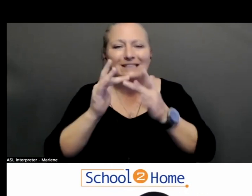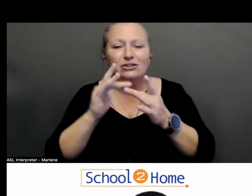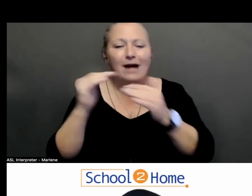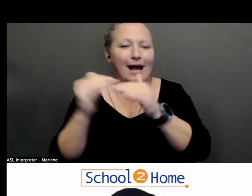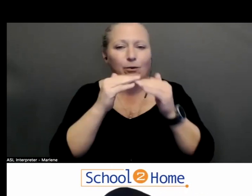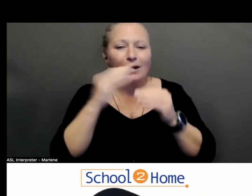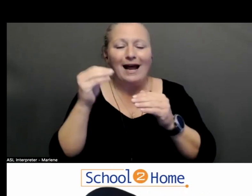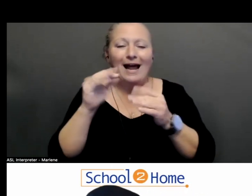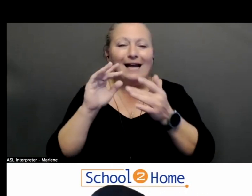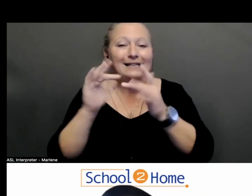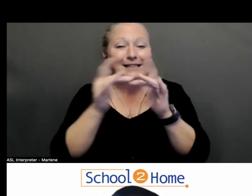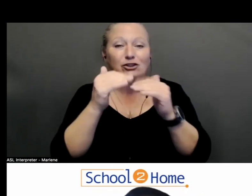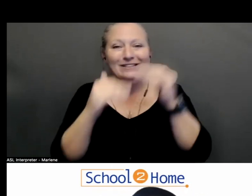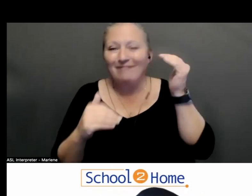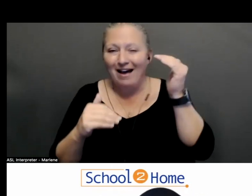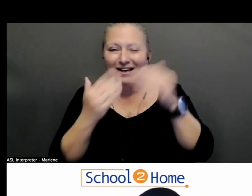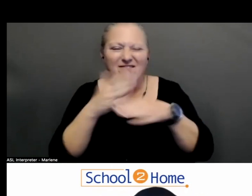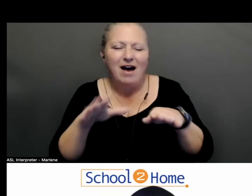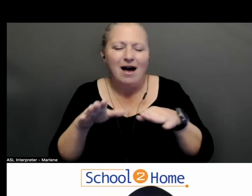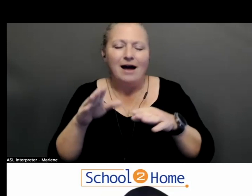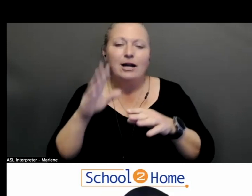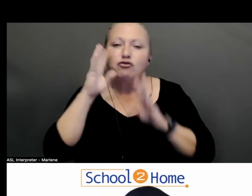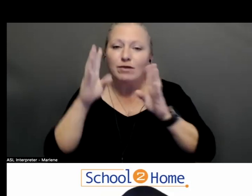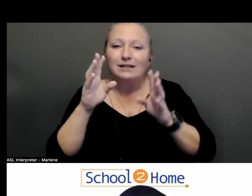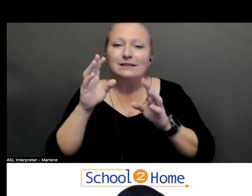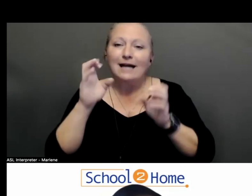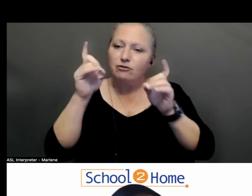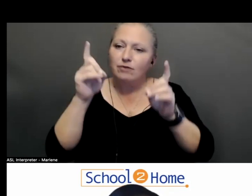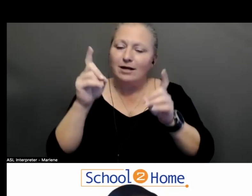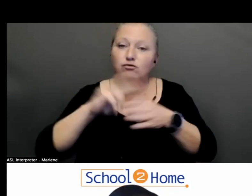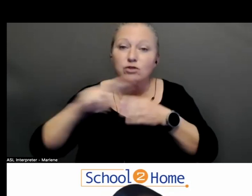and eventually it creates. The educational outcomes that are really going to help our